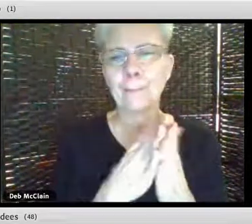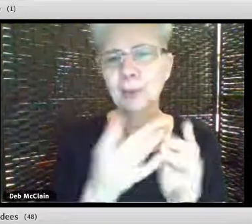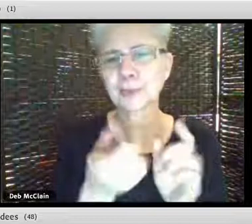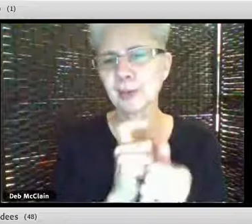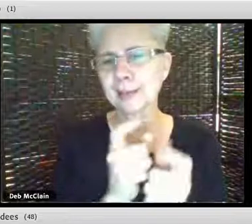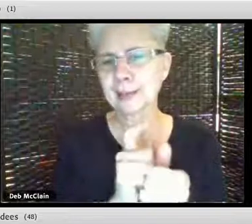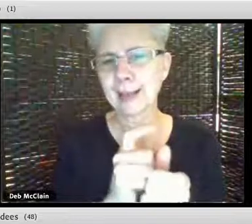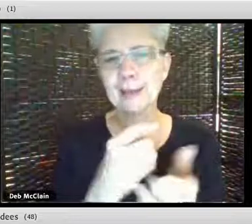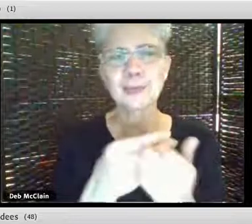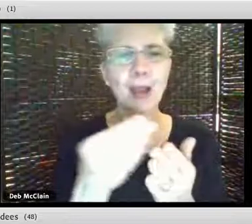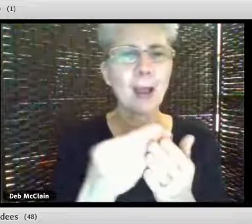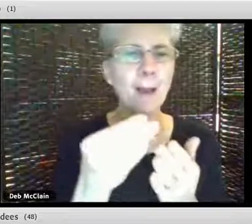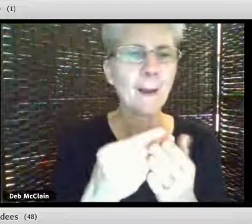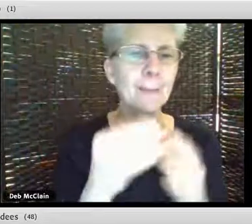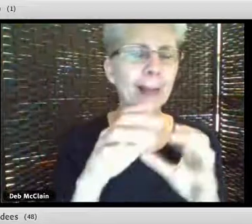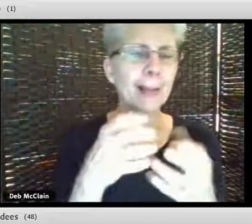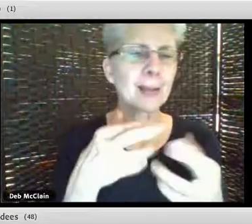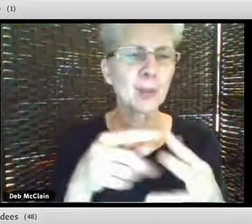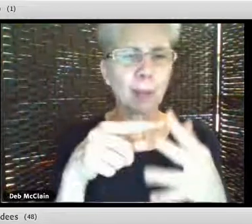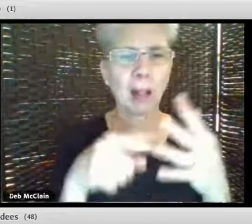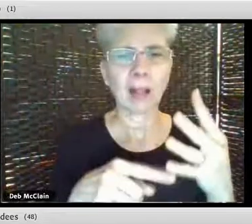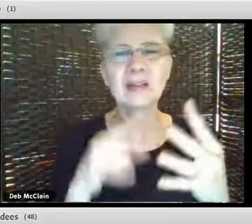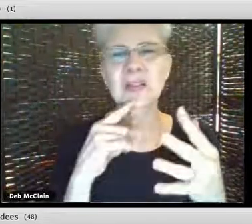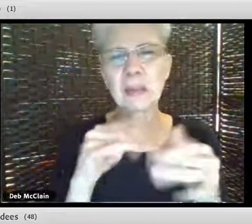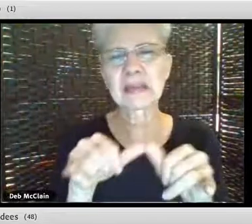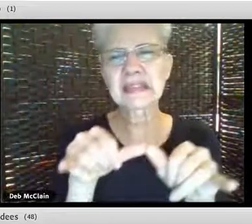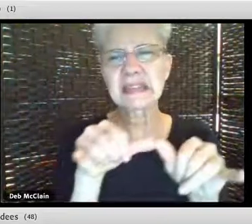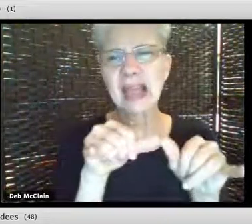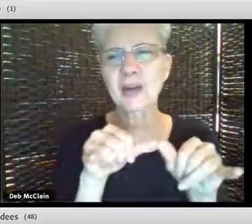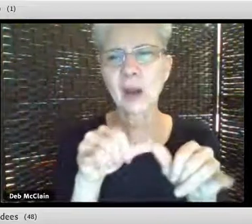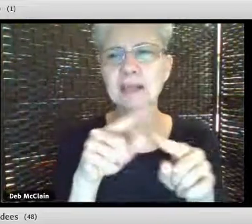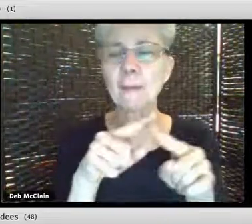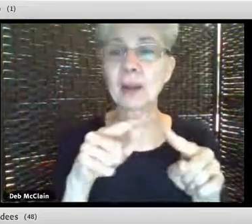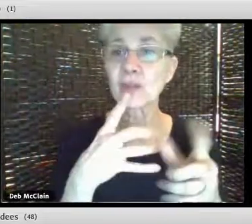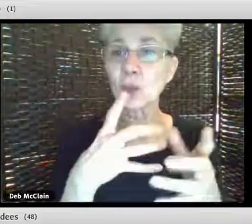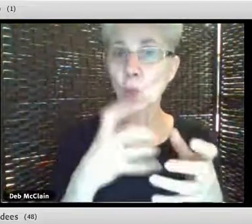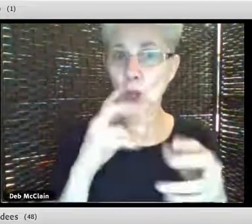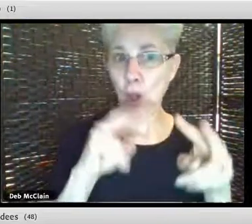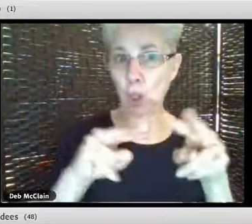you know, Books, Translate, Shopping, Classroom. It's kind of standardized,